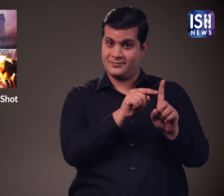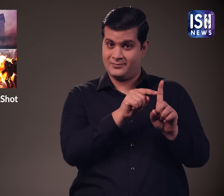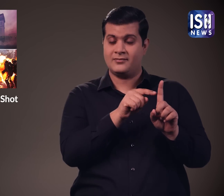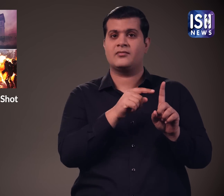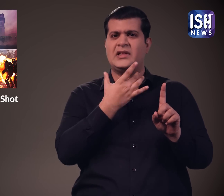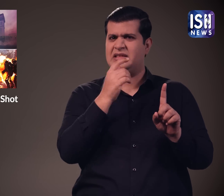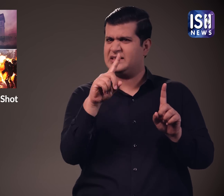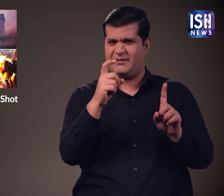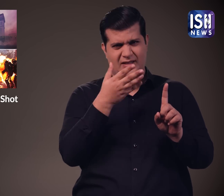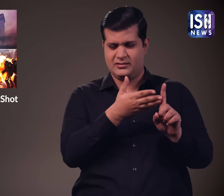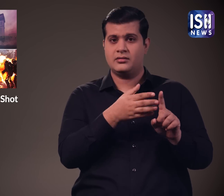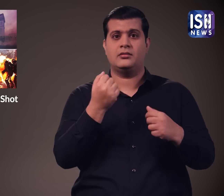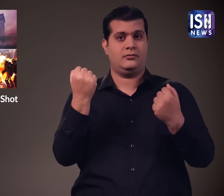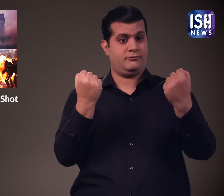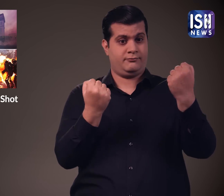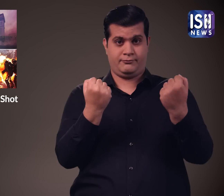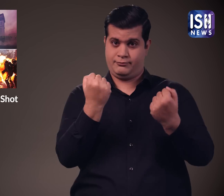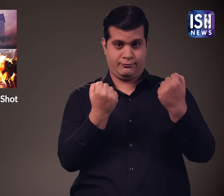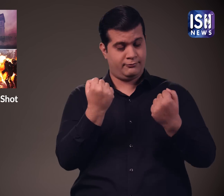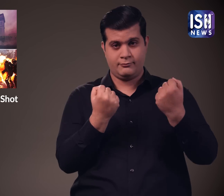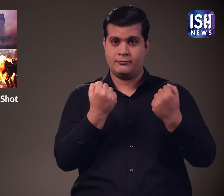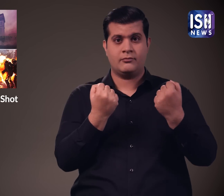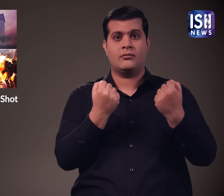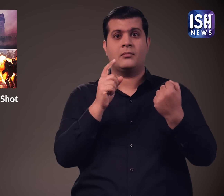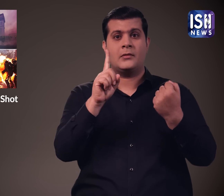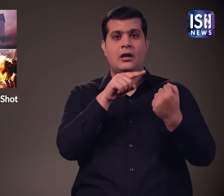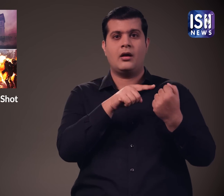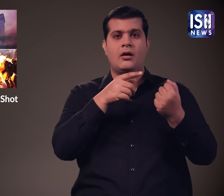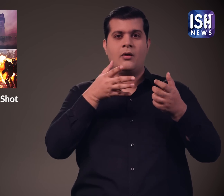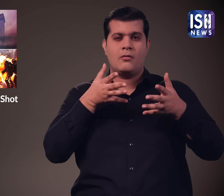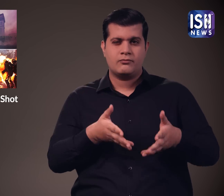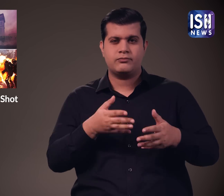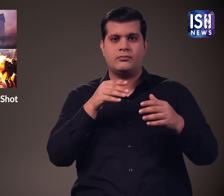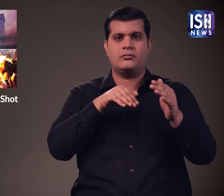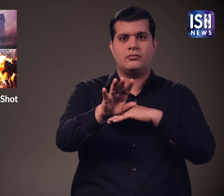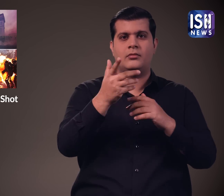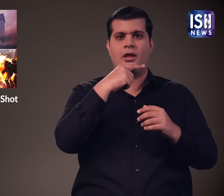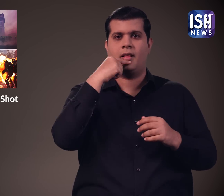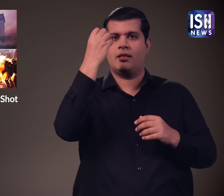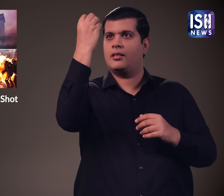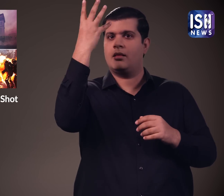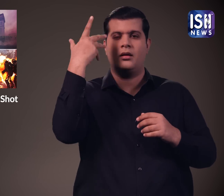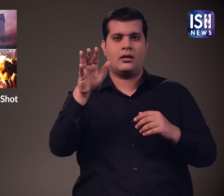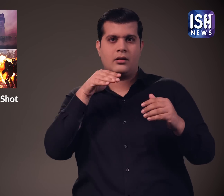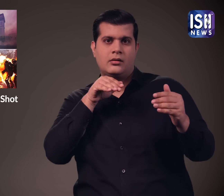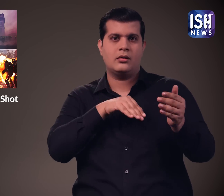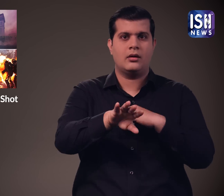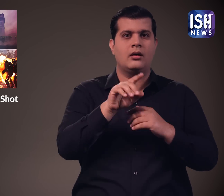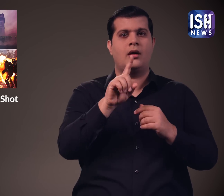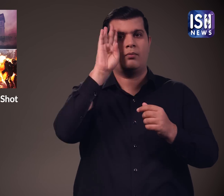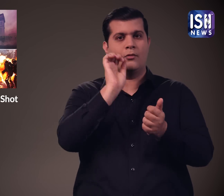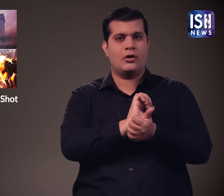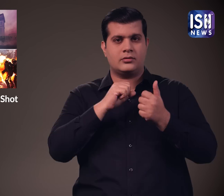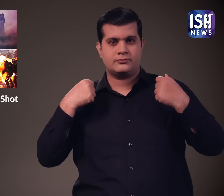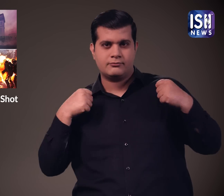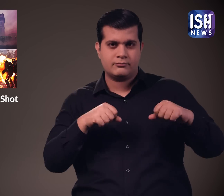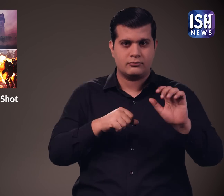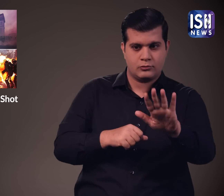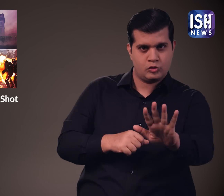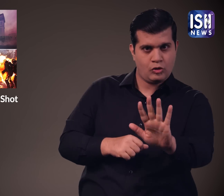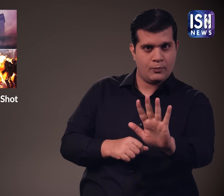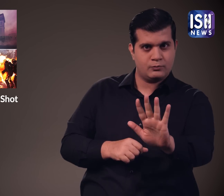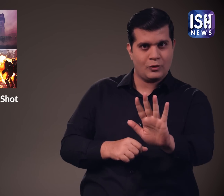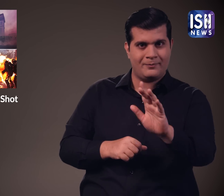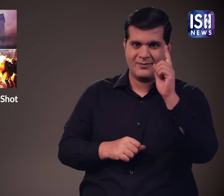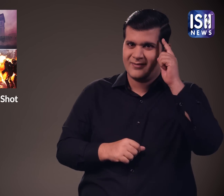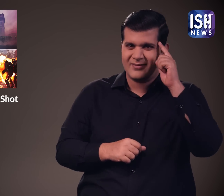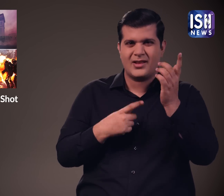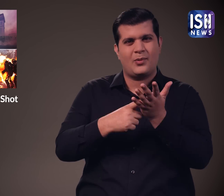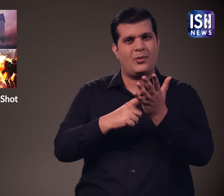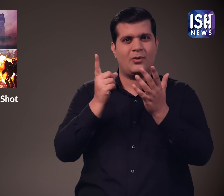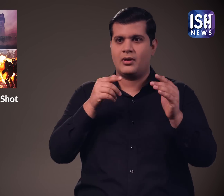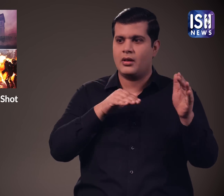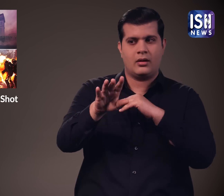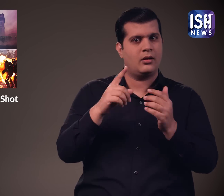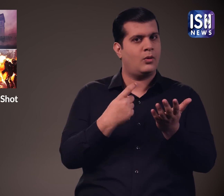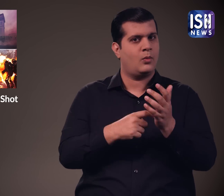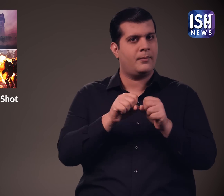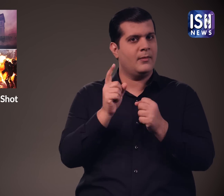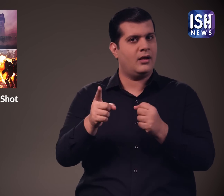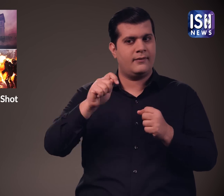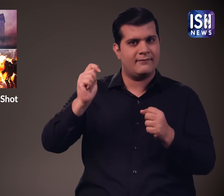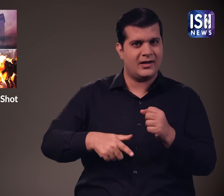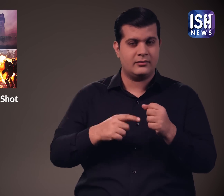The policemen asked Nahel to stop the vehicle when he ran the red light.